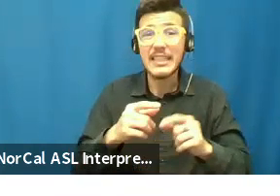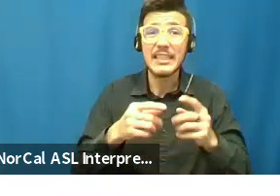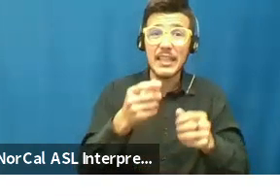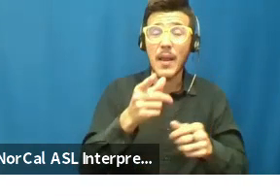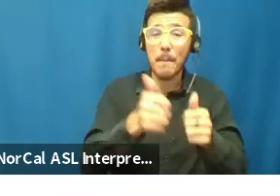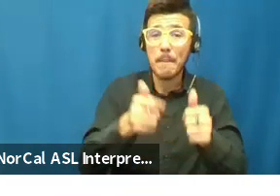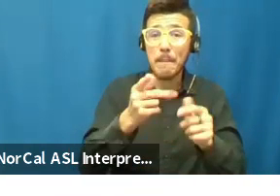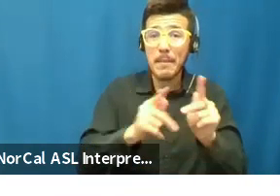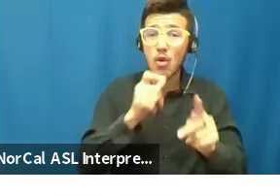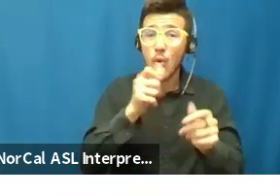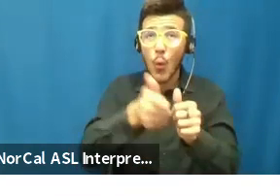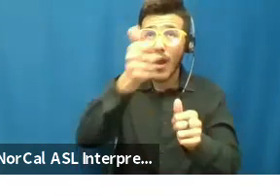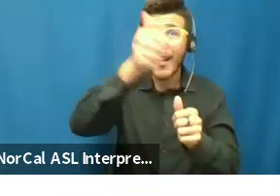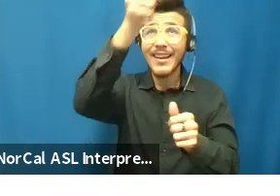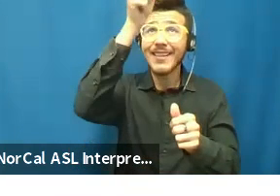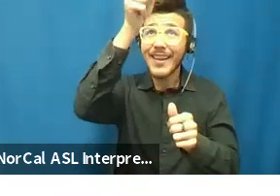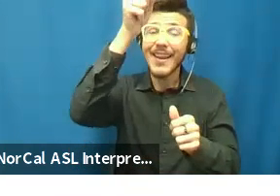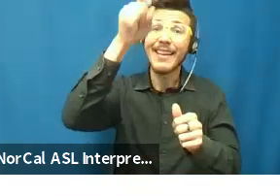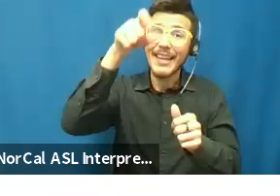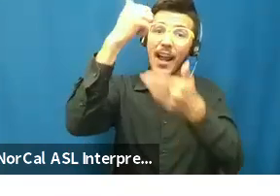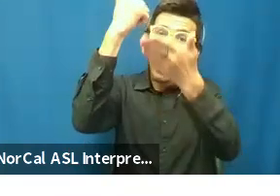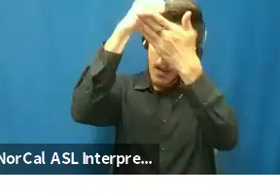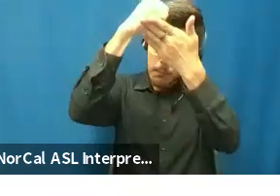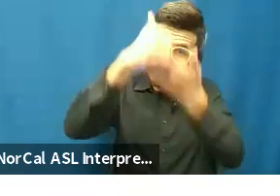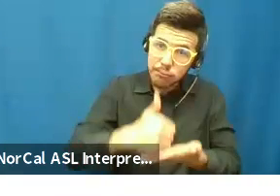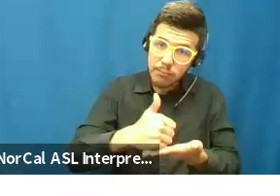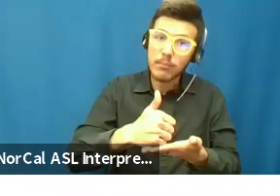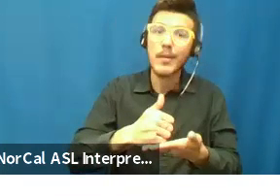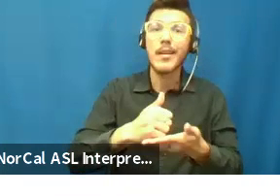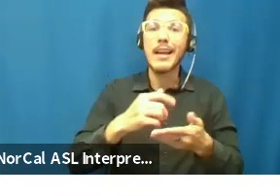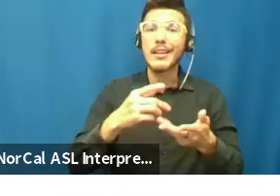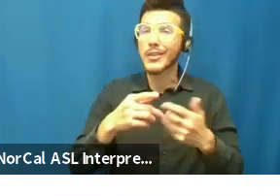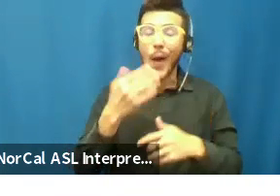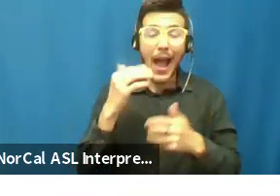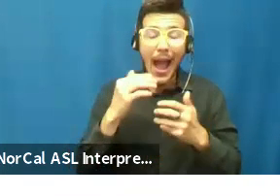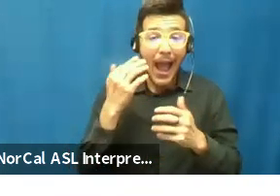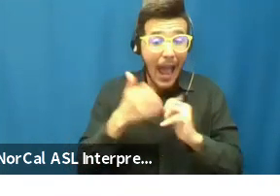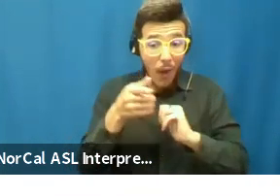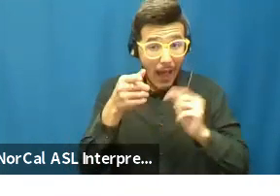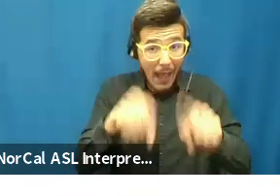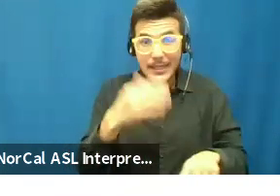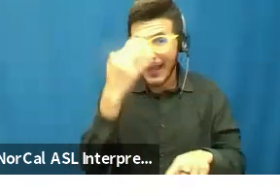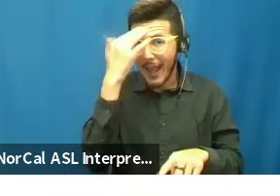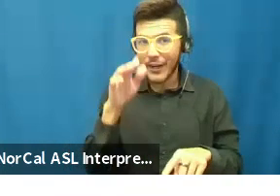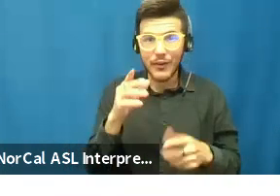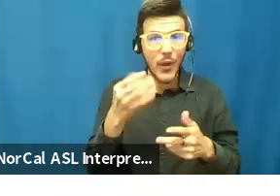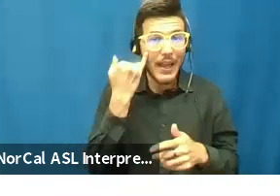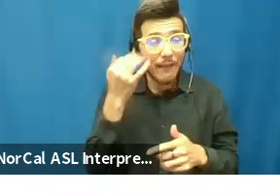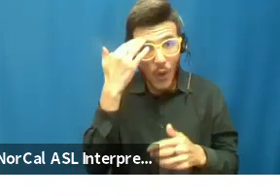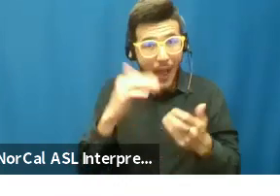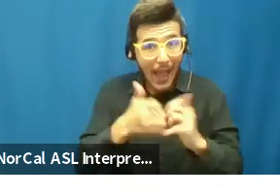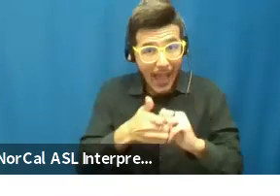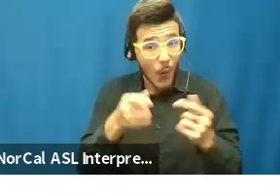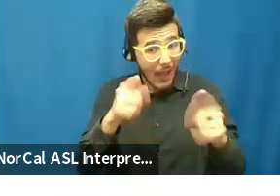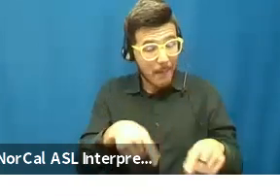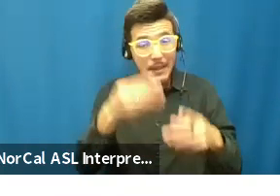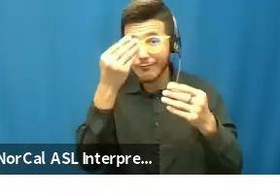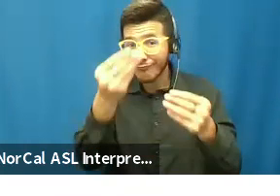has magical ways to change the culture of an organization for leadership, we would be all ears.